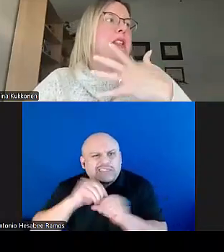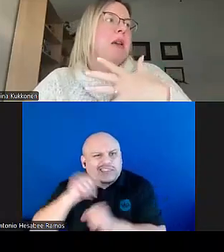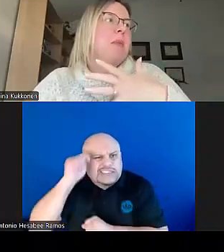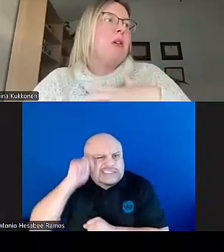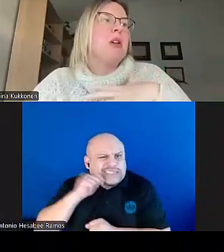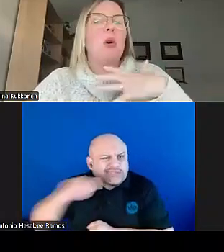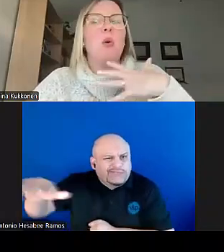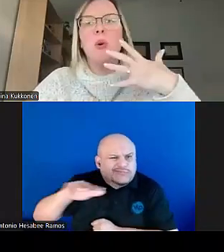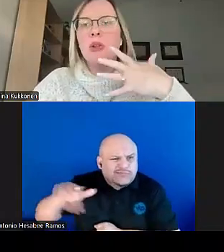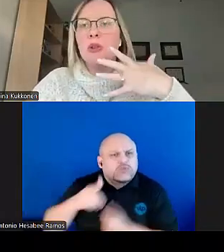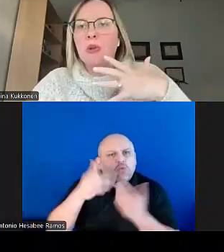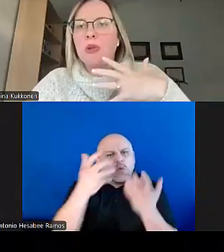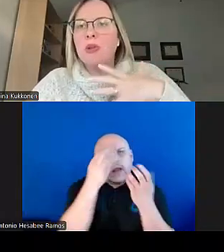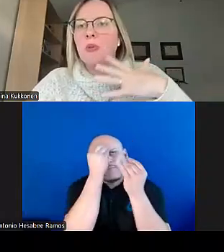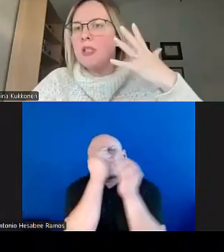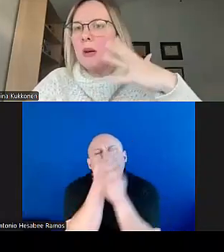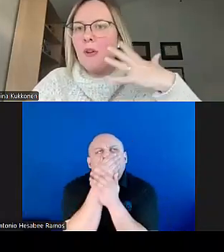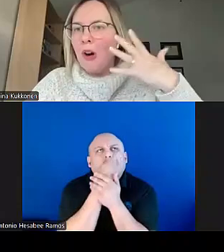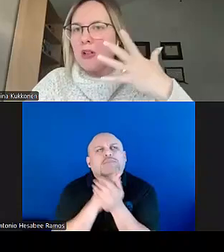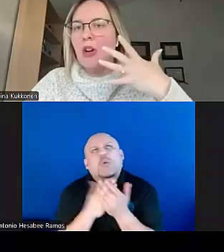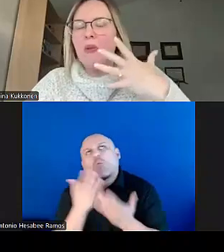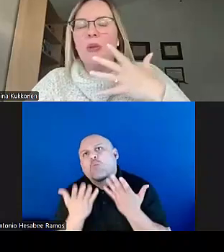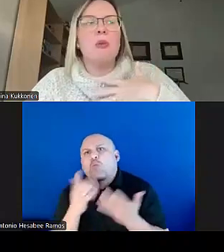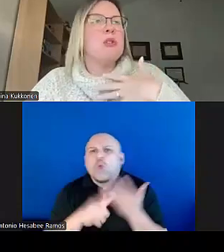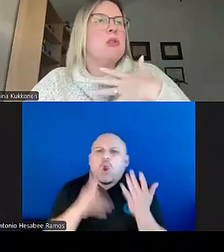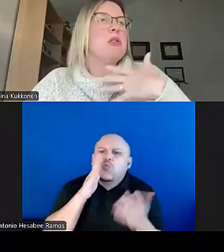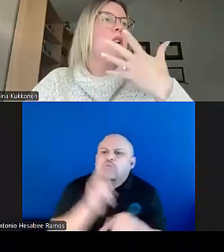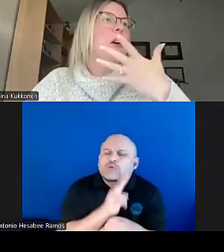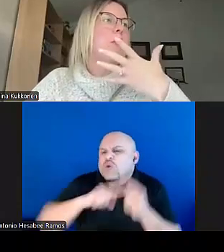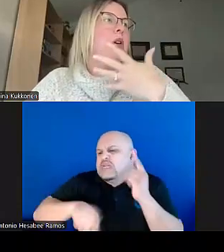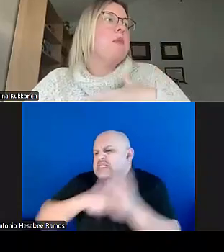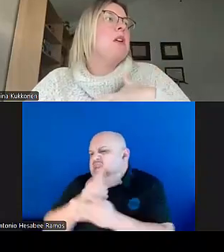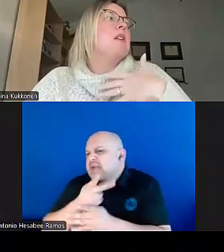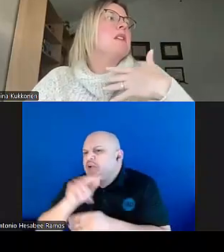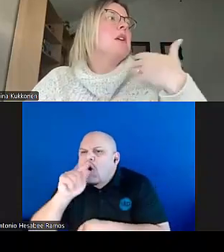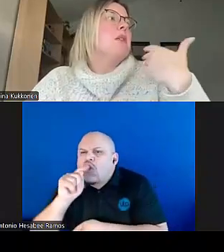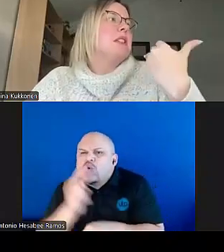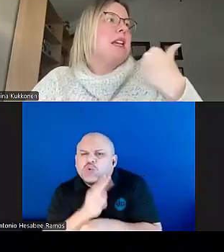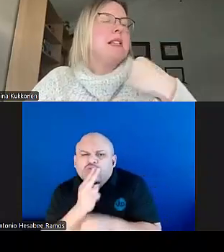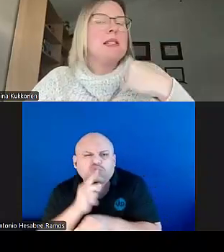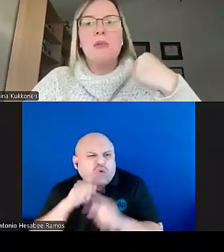to think about would you use? What type of art genre would you use or art form? So in this case,